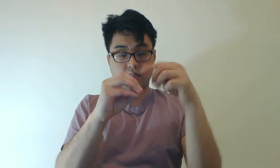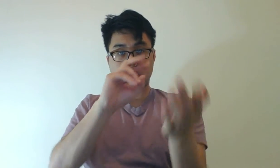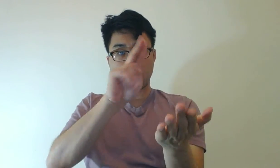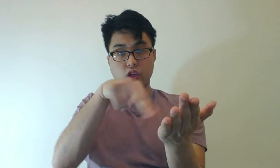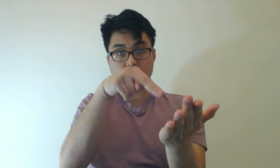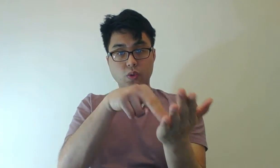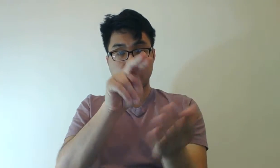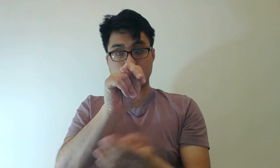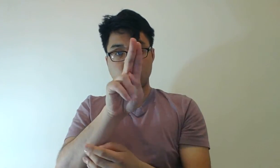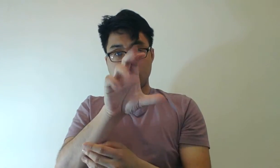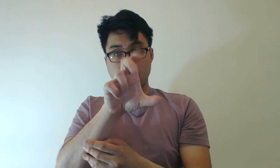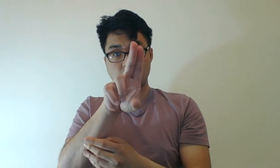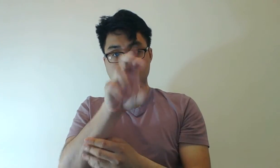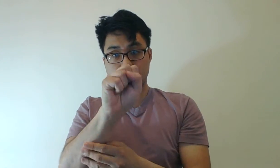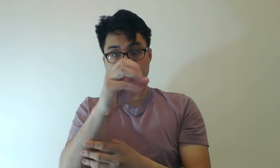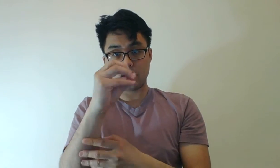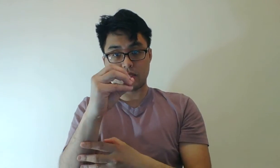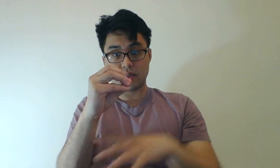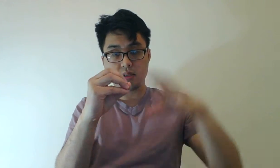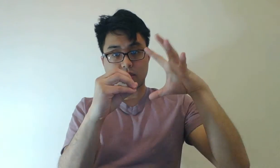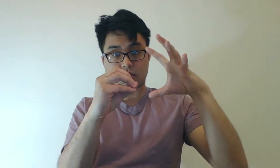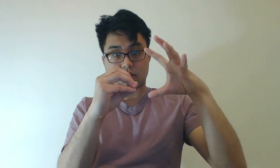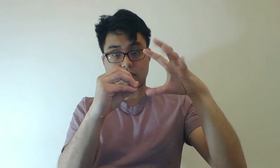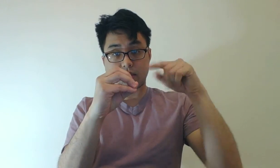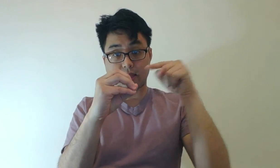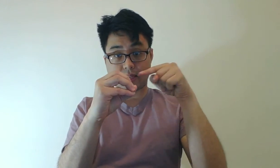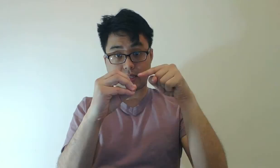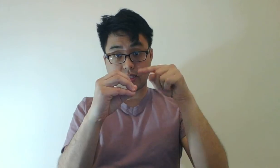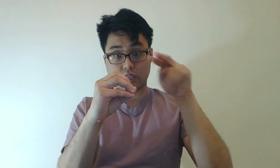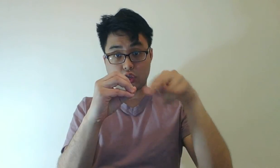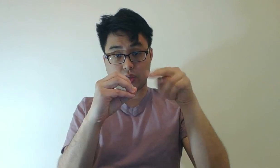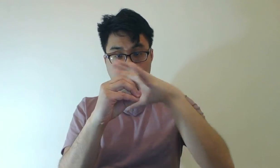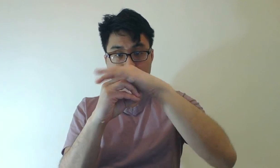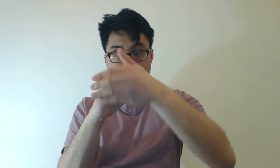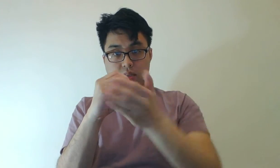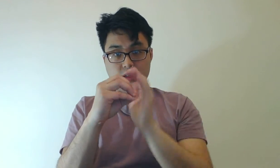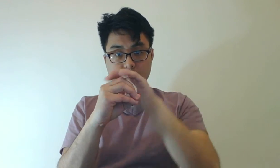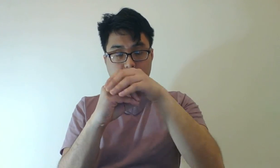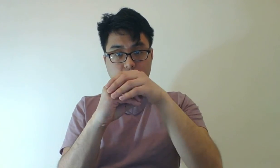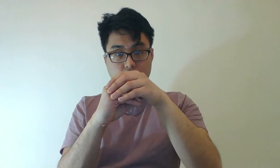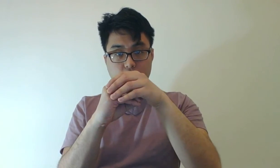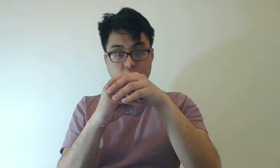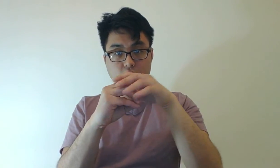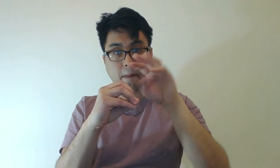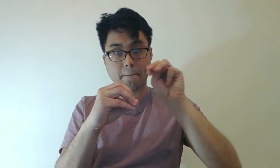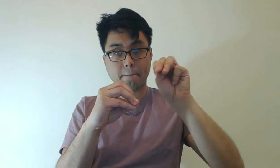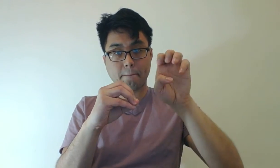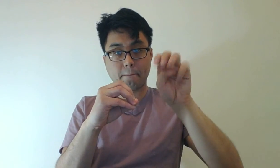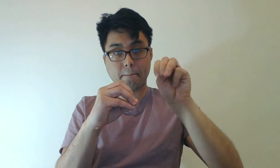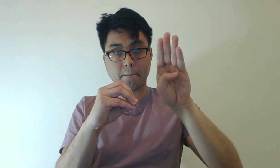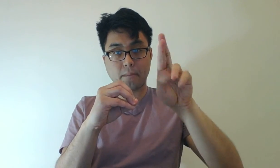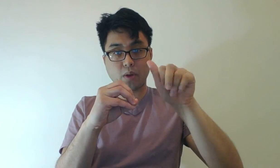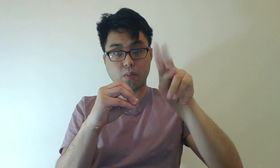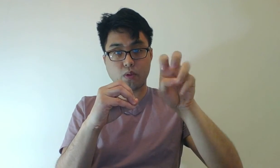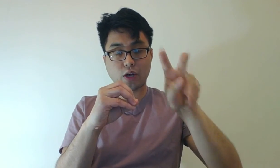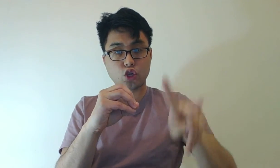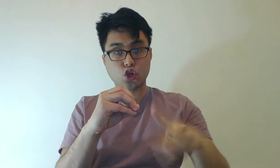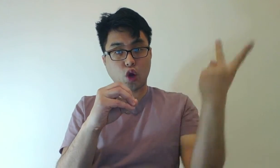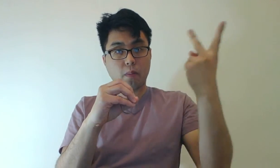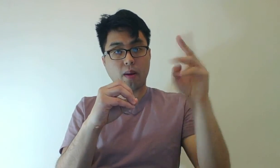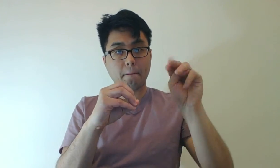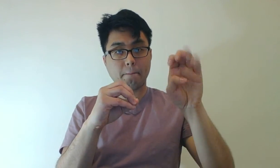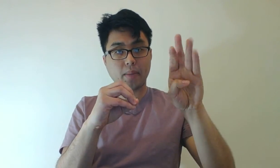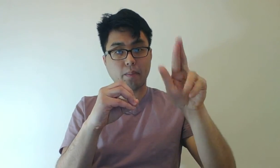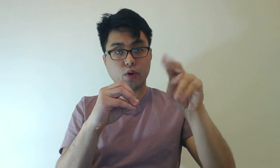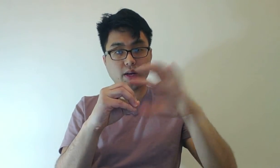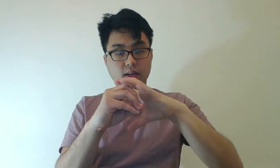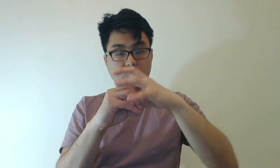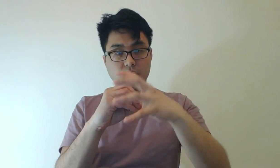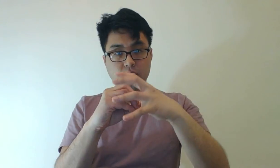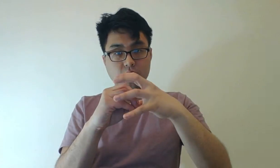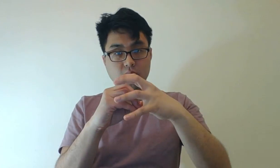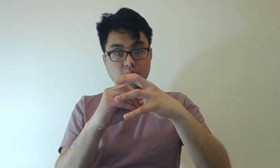nucleus, double membrane on nucelus